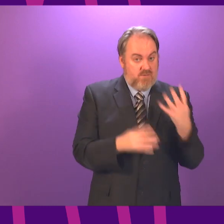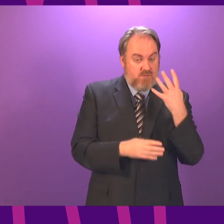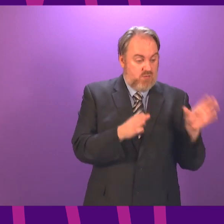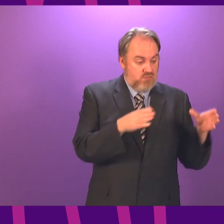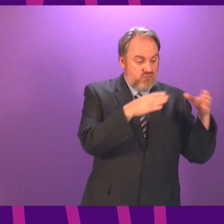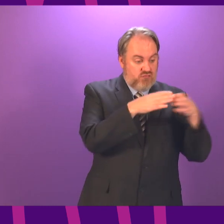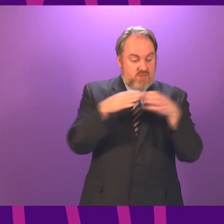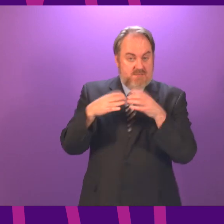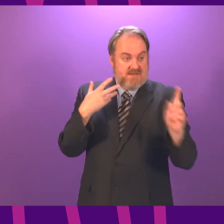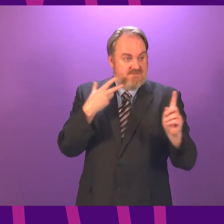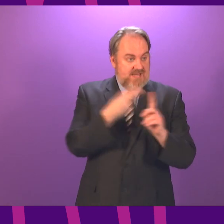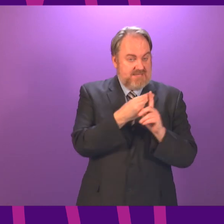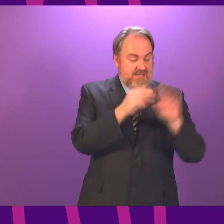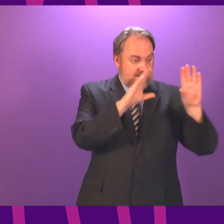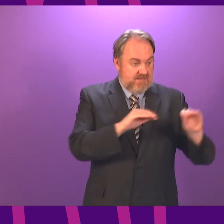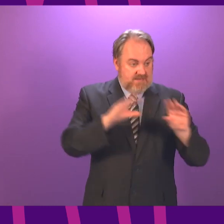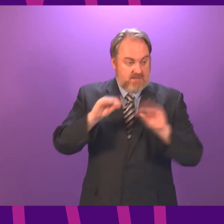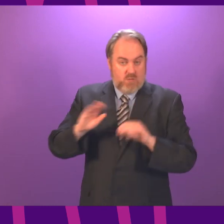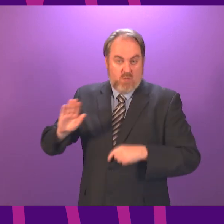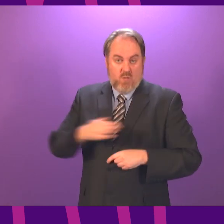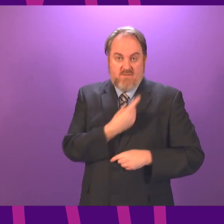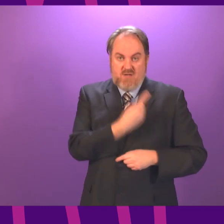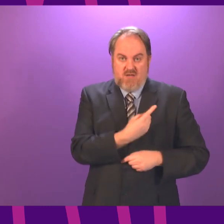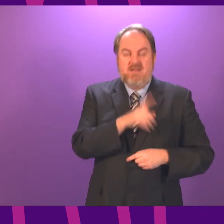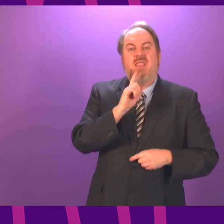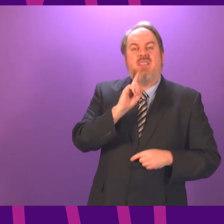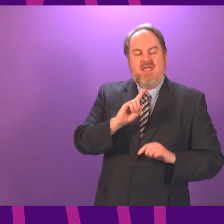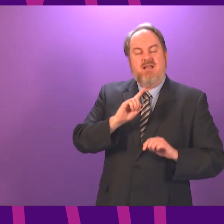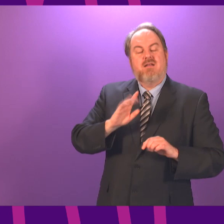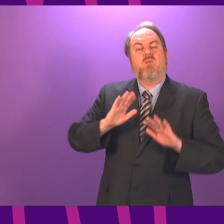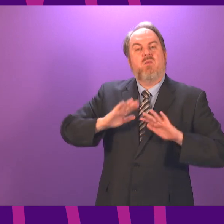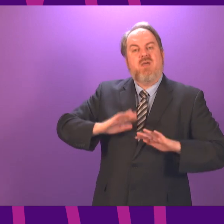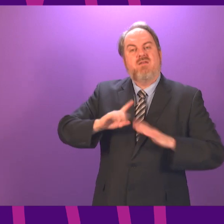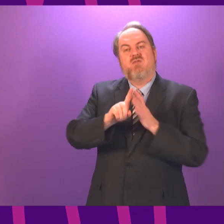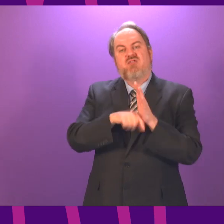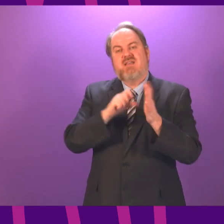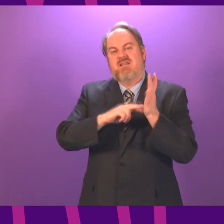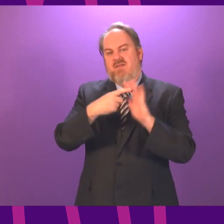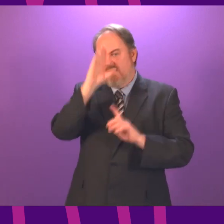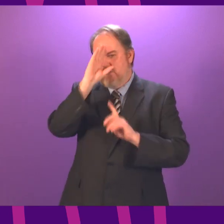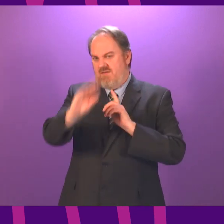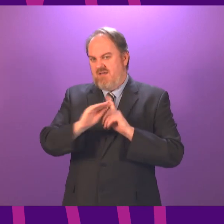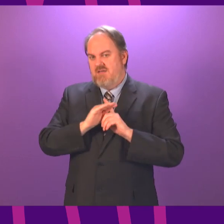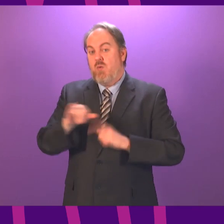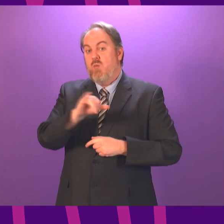groups and whether there is an order of priority to be followed for the rest of the population.